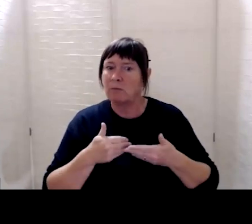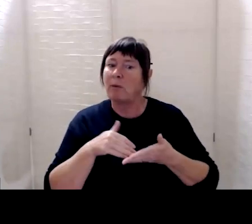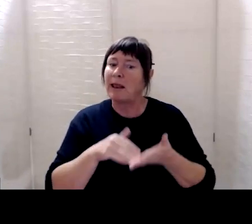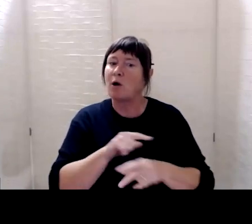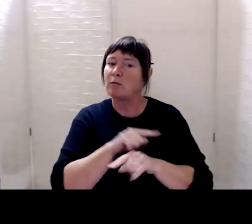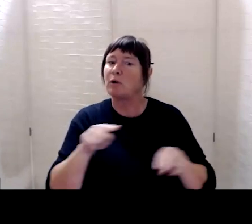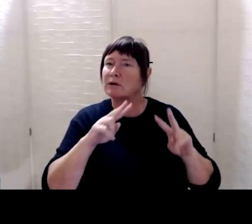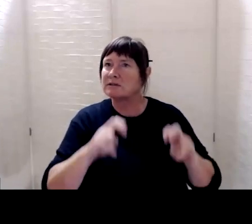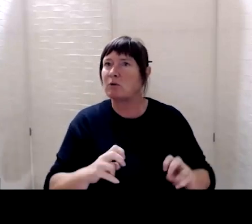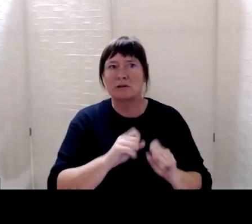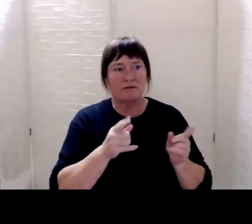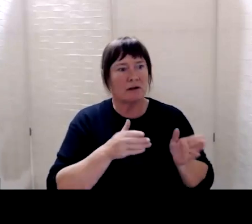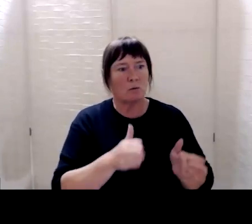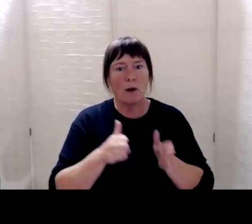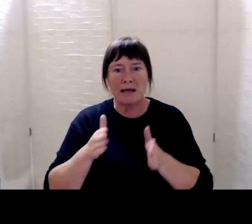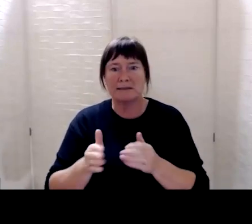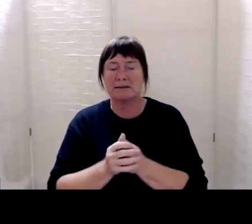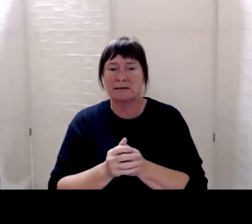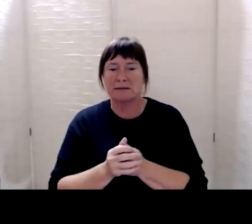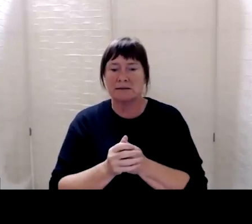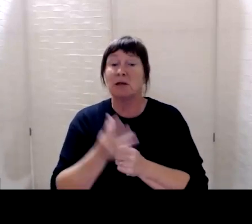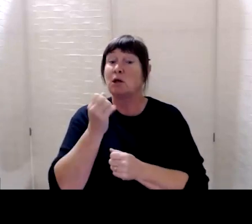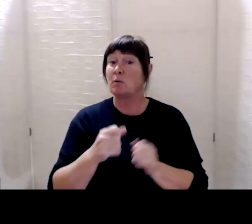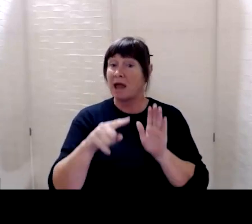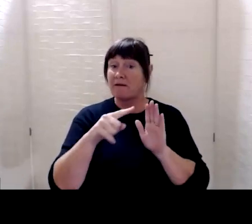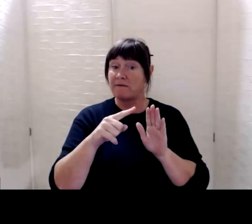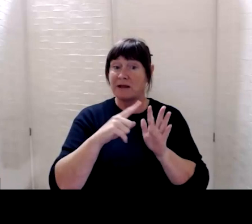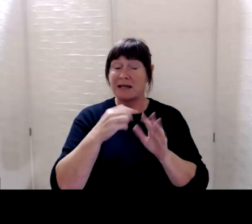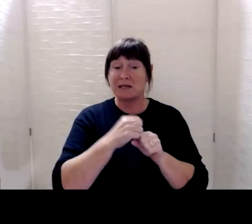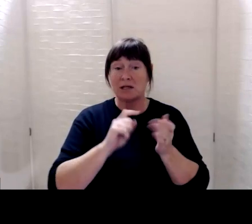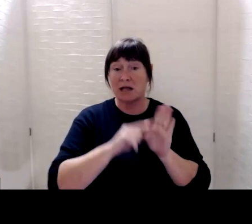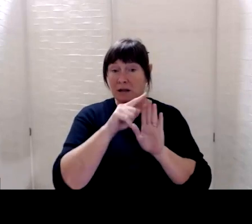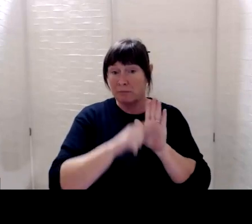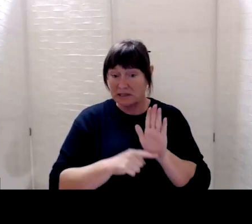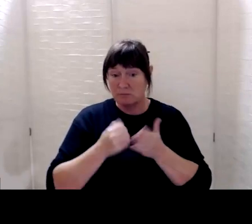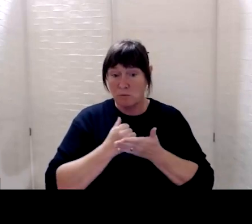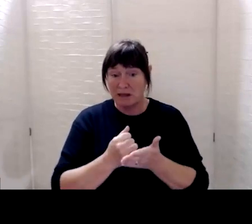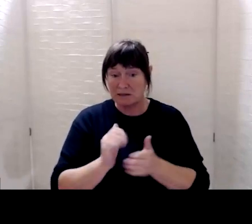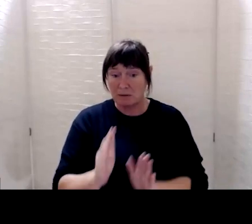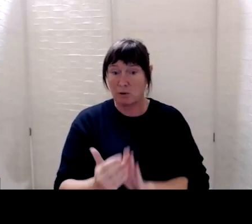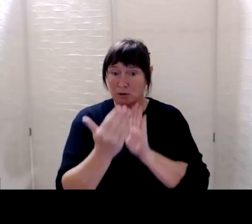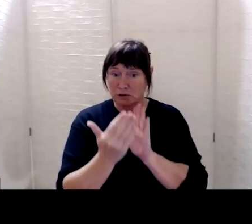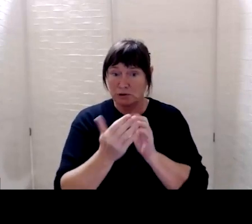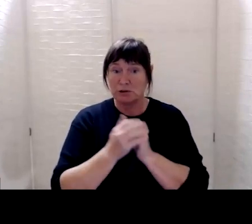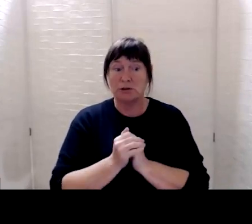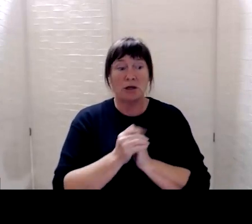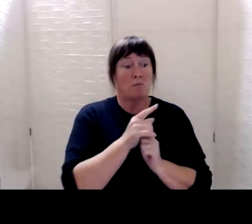And of course, in taking a principle based approach, what works in one situation may not work in another.